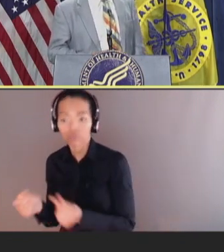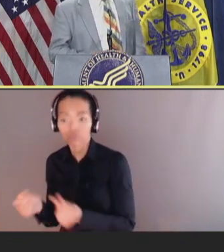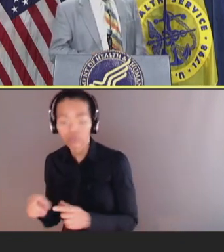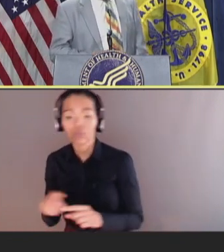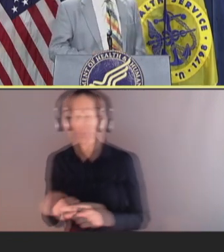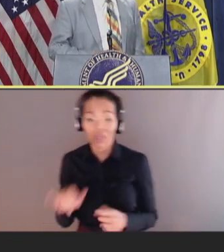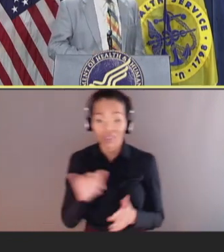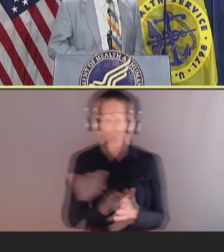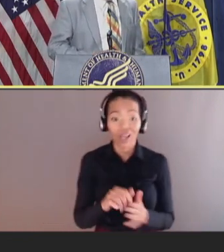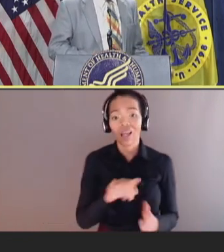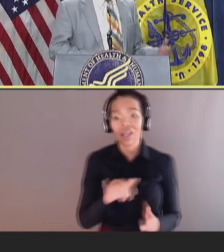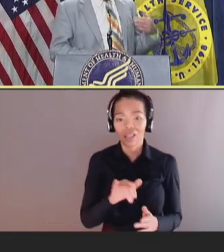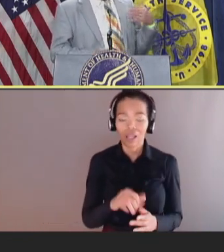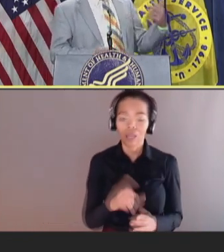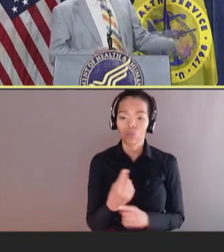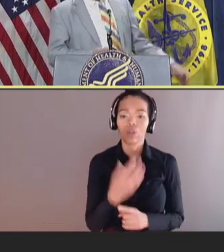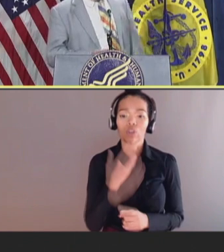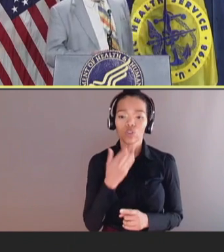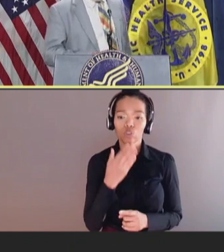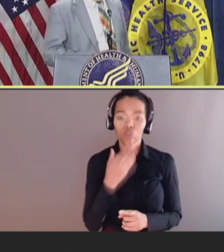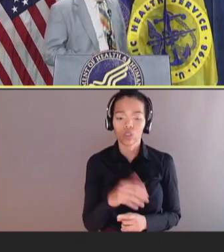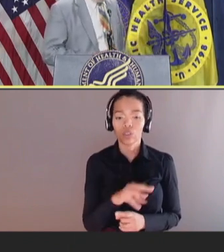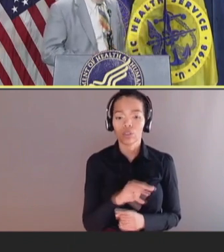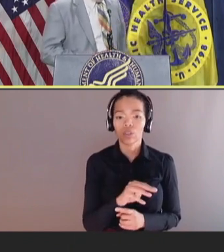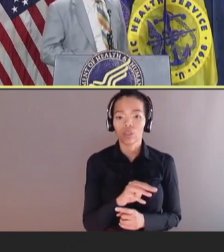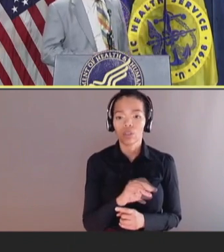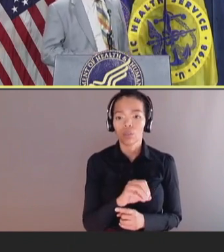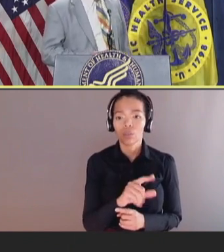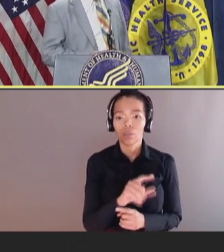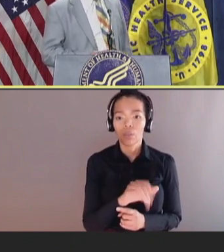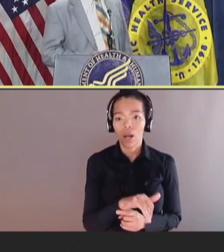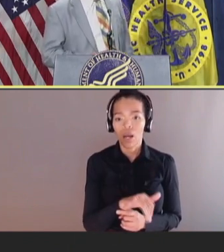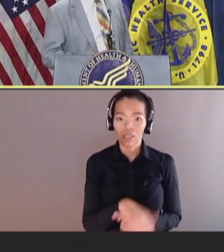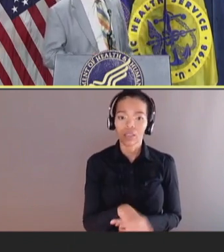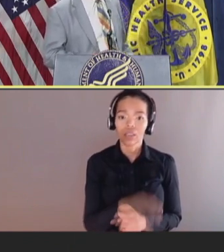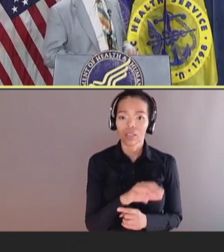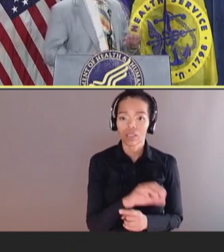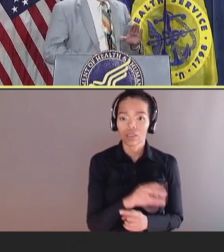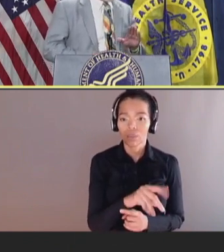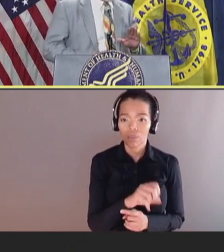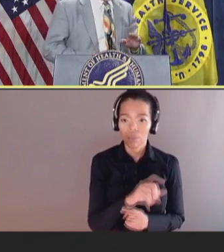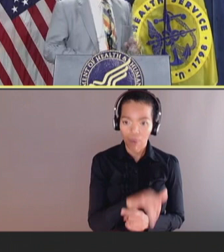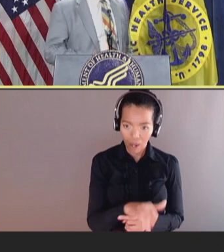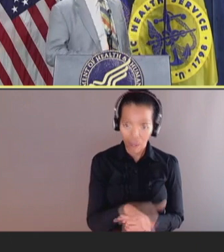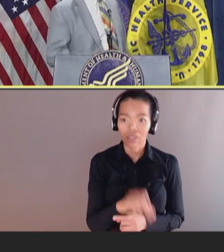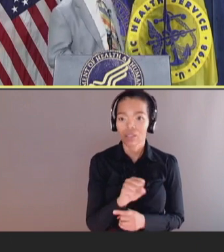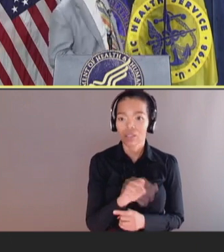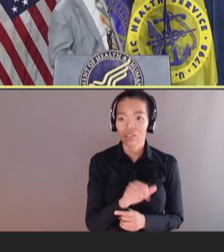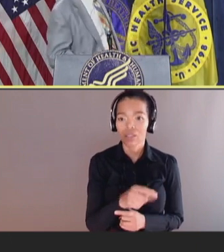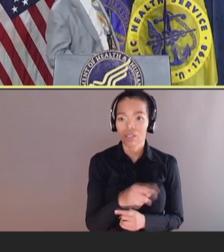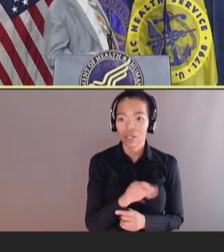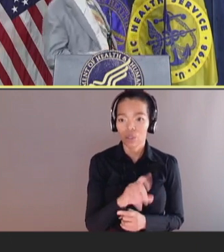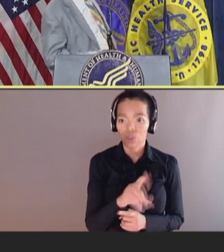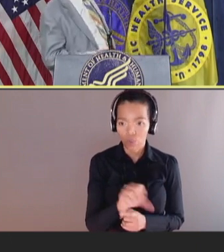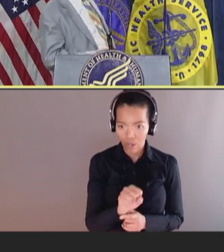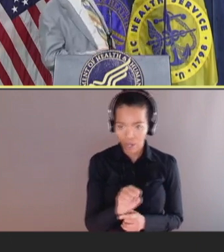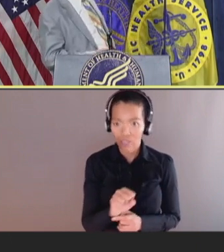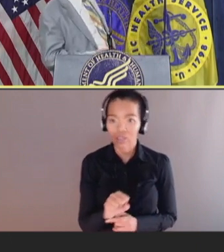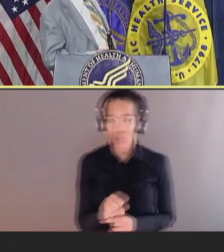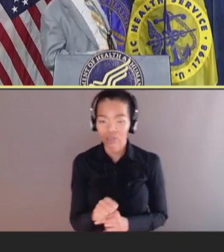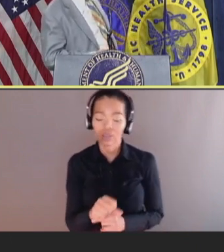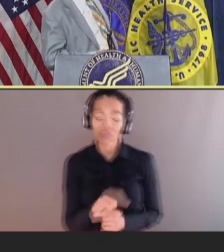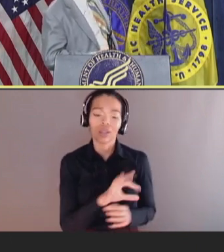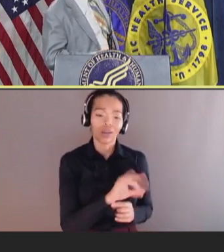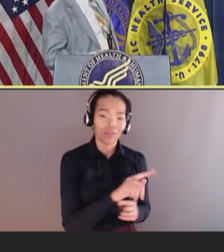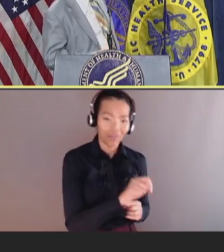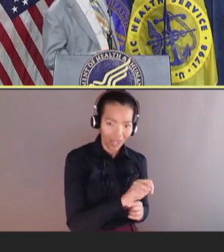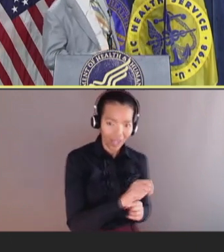of a nightmare for a vaccine developer, perhaps, but there's some good news coming. This mGLP is